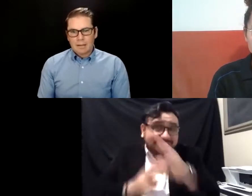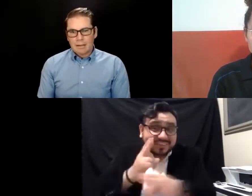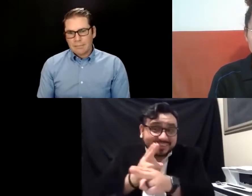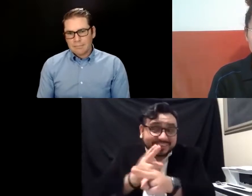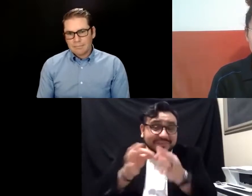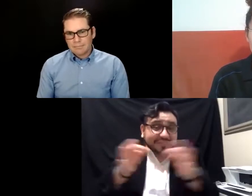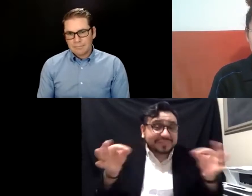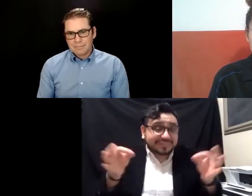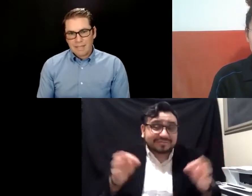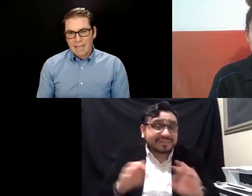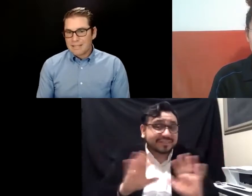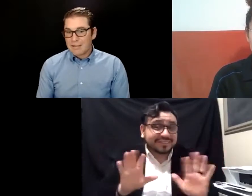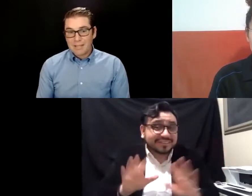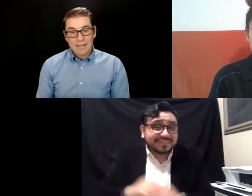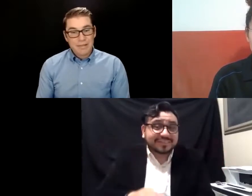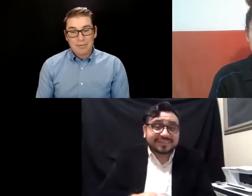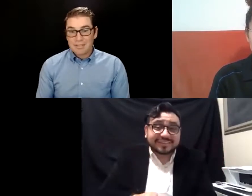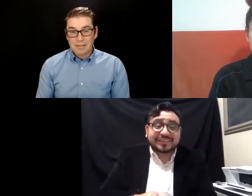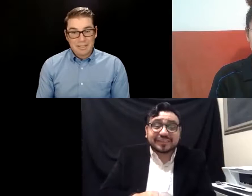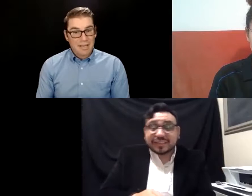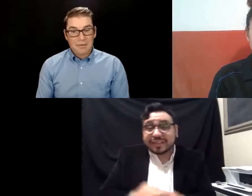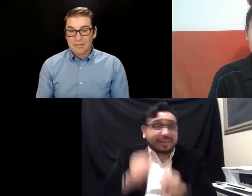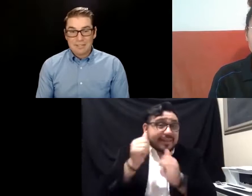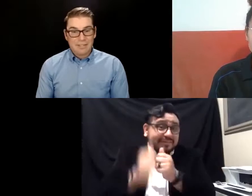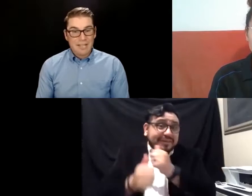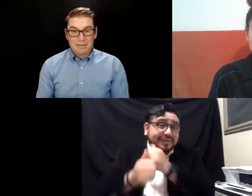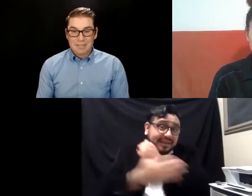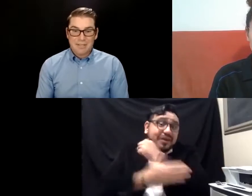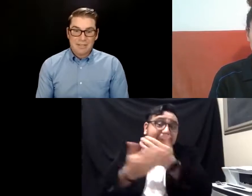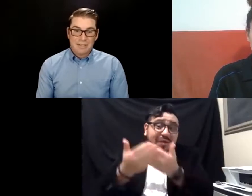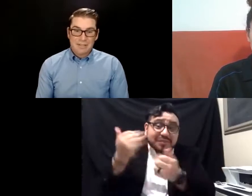ASL is not universal. It's not a universal language.